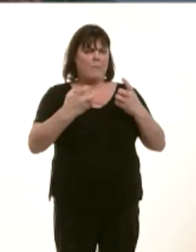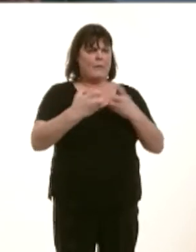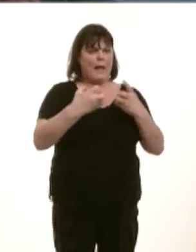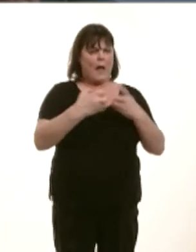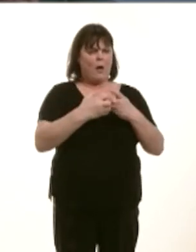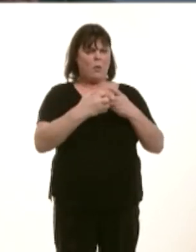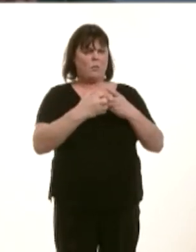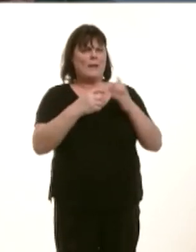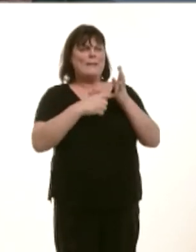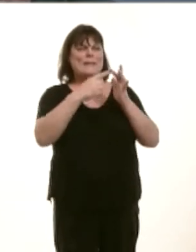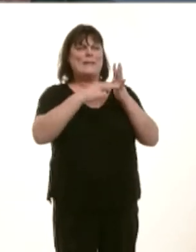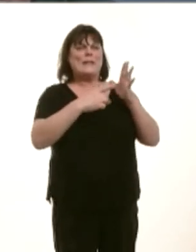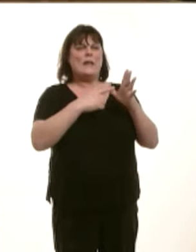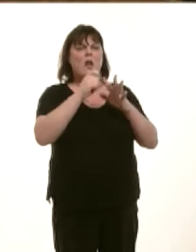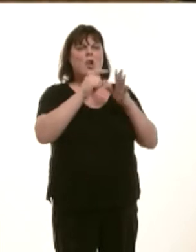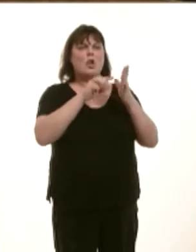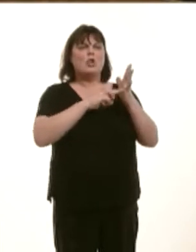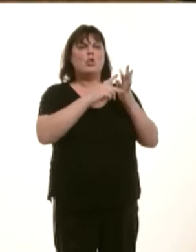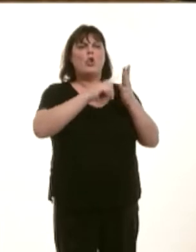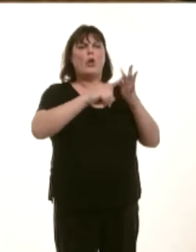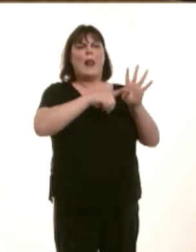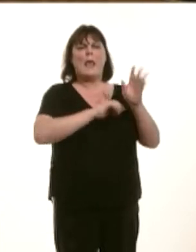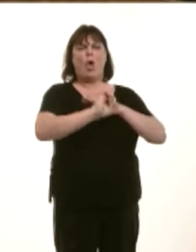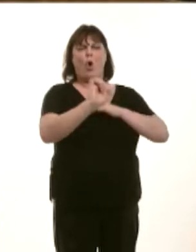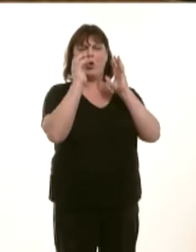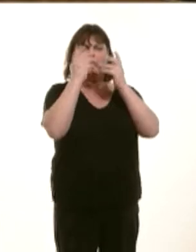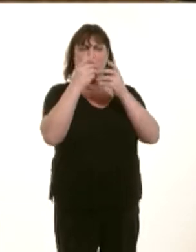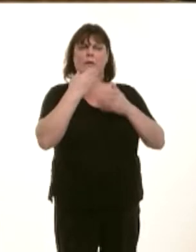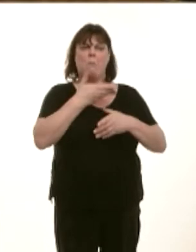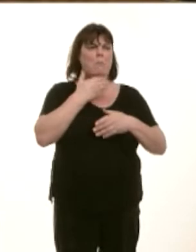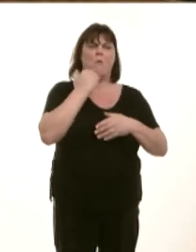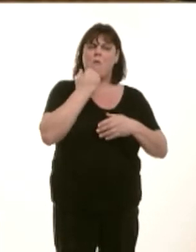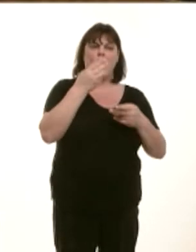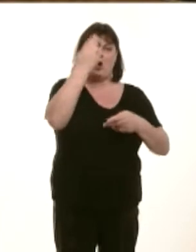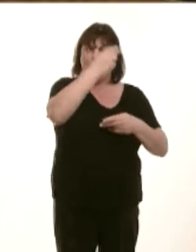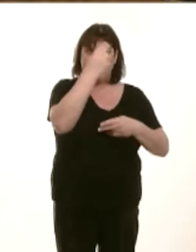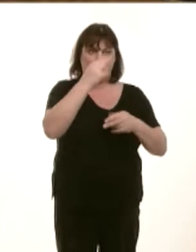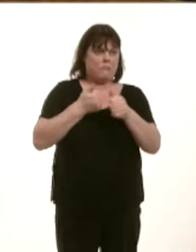by Tina Donnelly and the shortage of nurses within the Welsh NHS? Carwyn Jones: We will always, of course, work with the RCN, and I note Tina Donnellyís